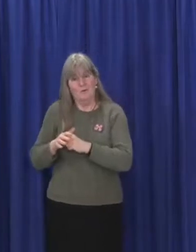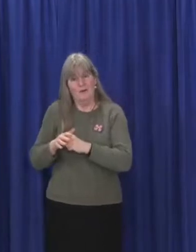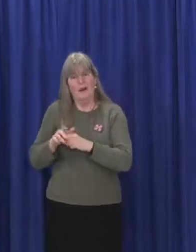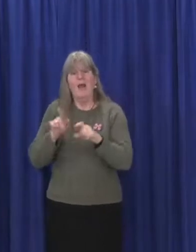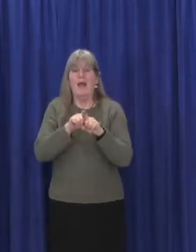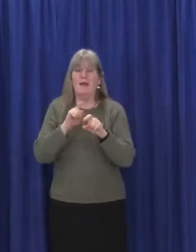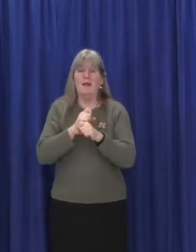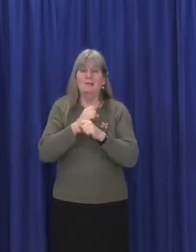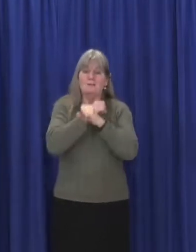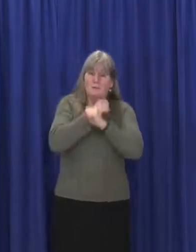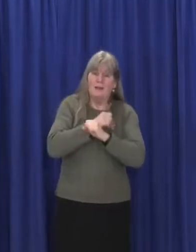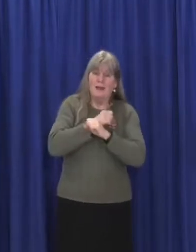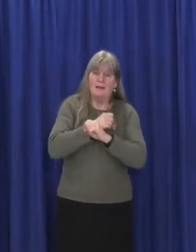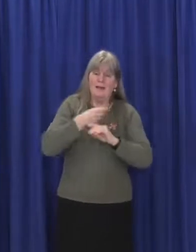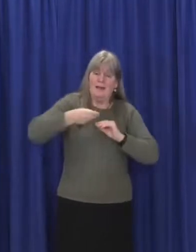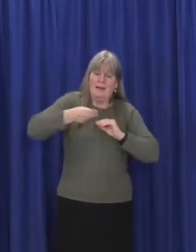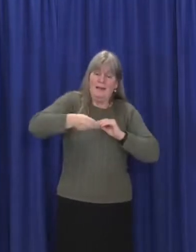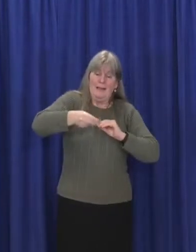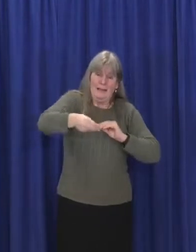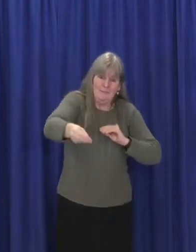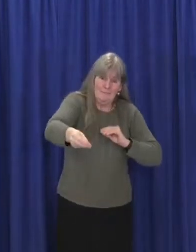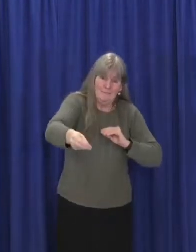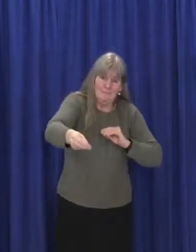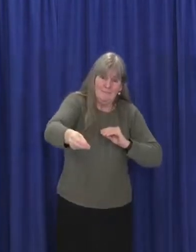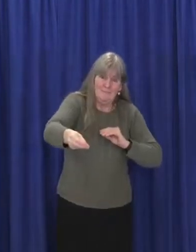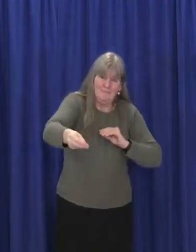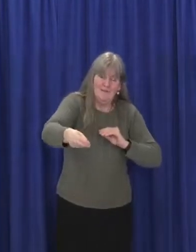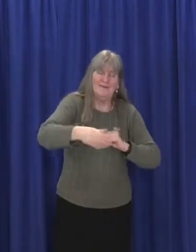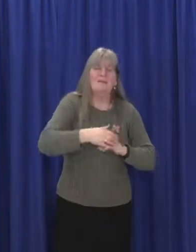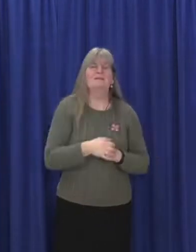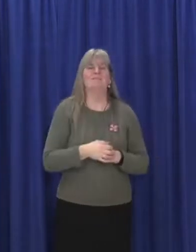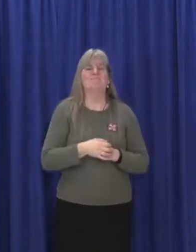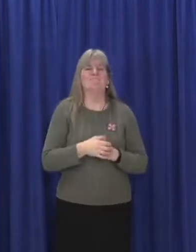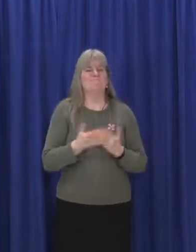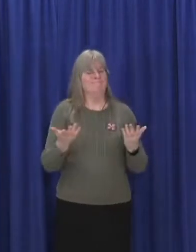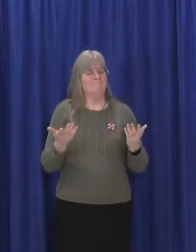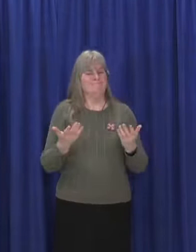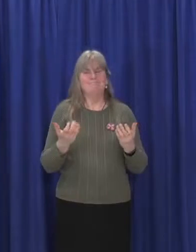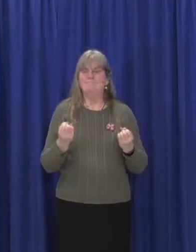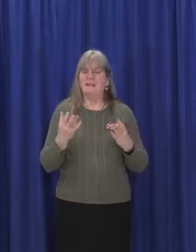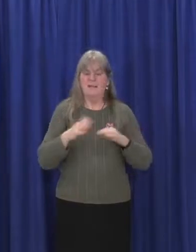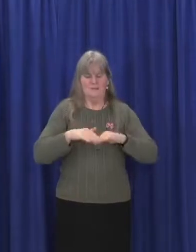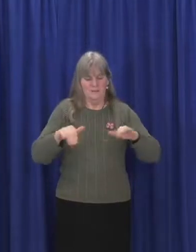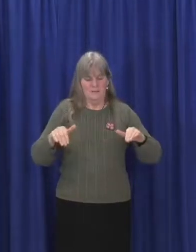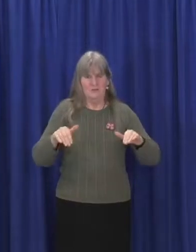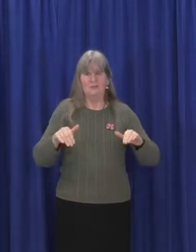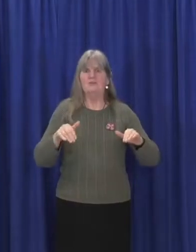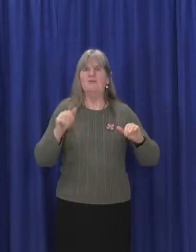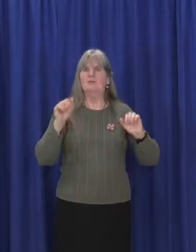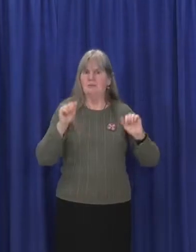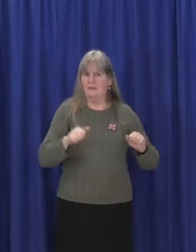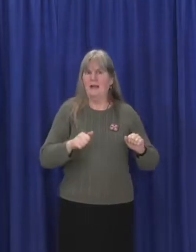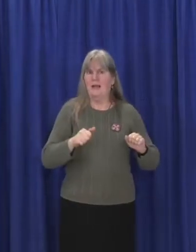around them who they love. We know many children are around people who are vulnerable to the severe outcomes of COVID-19.